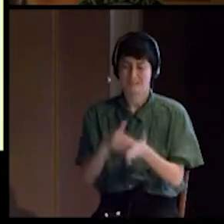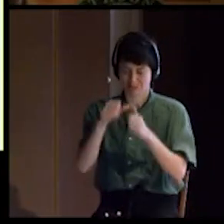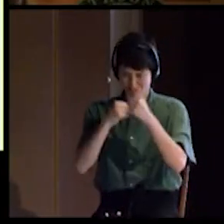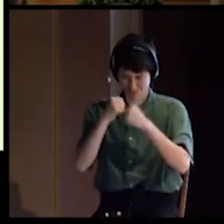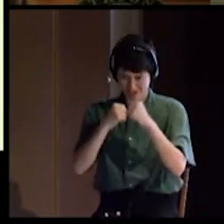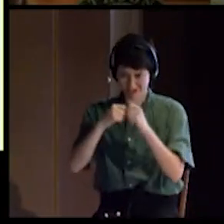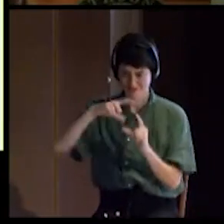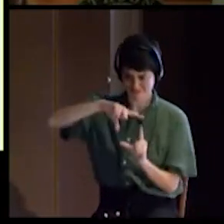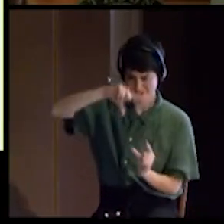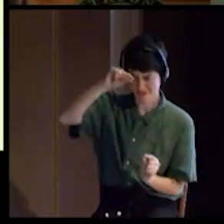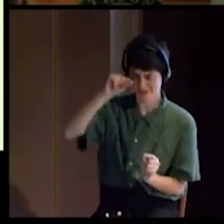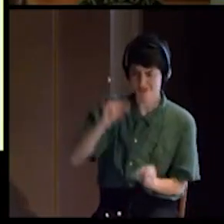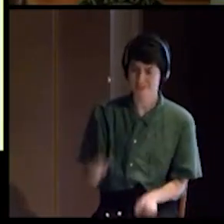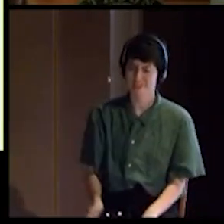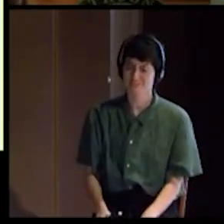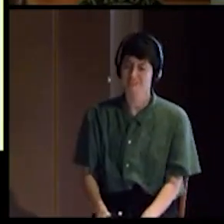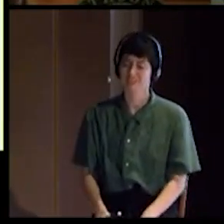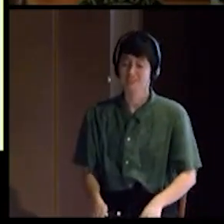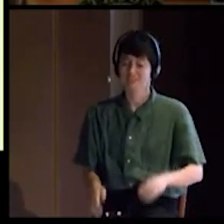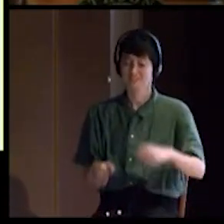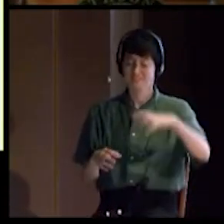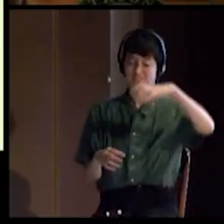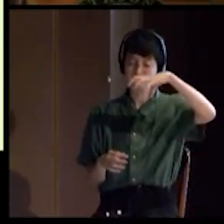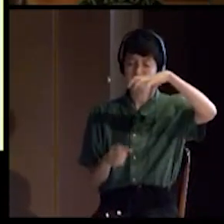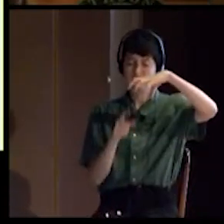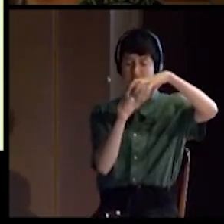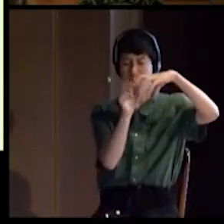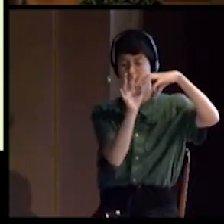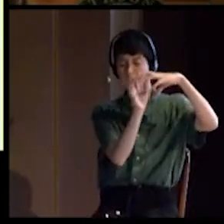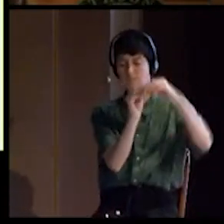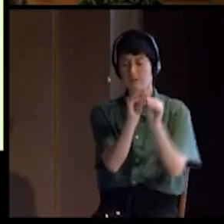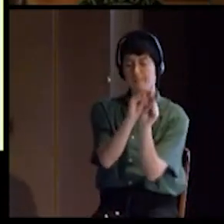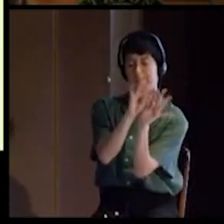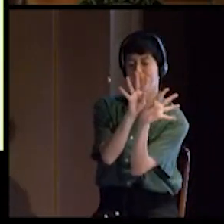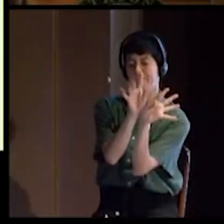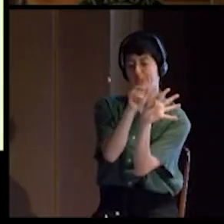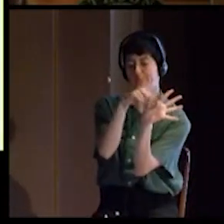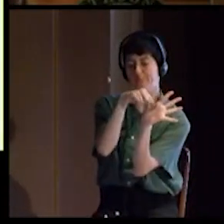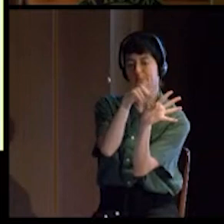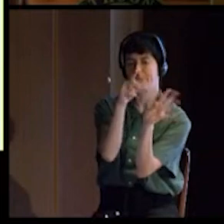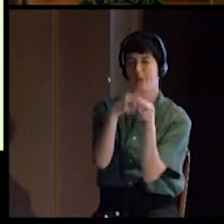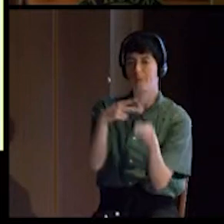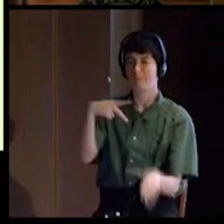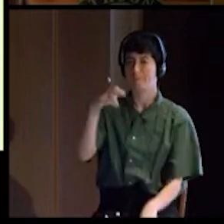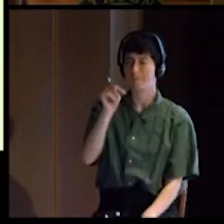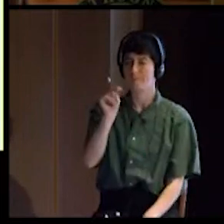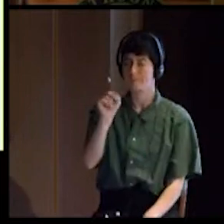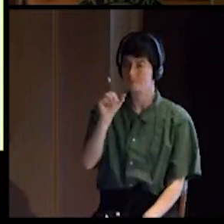We know birds are multicolored. But the downy part can also be of different colors,